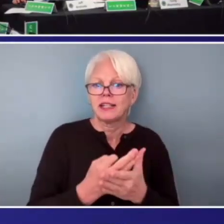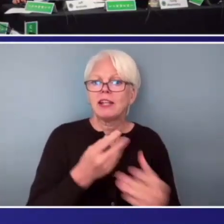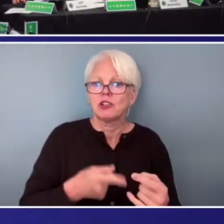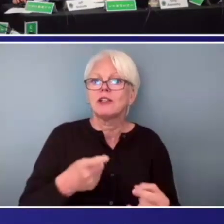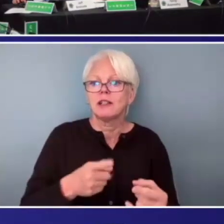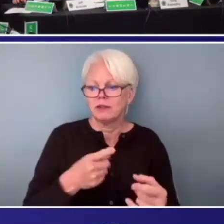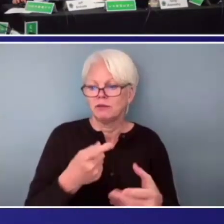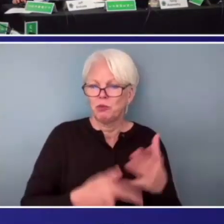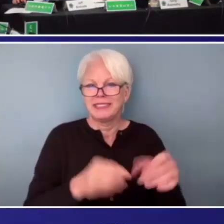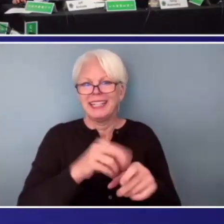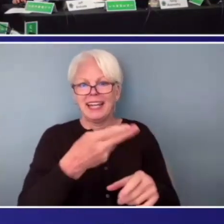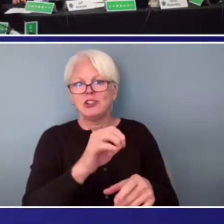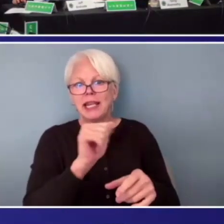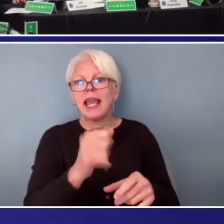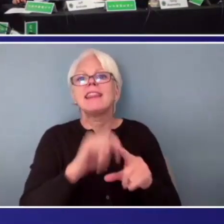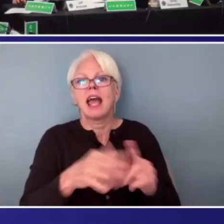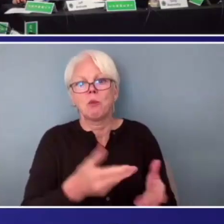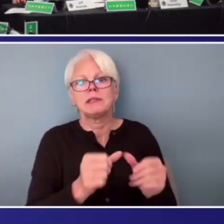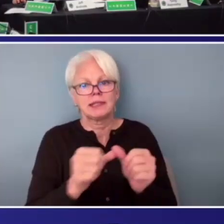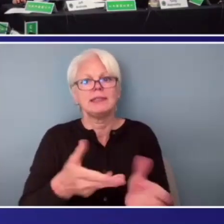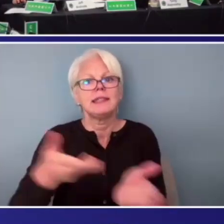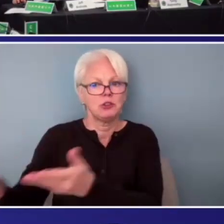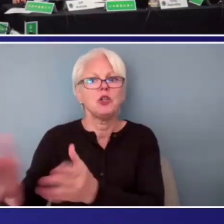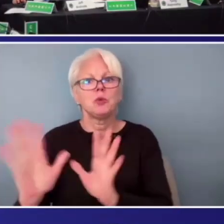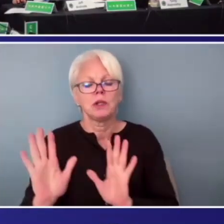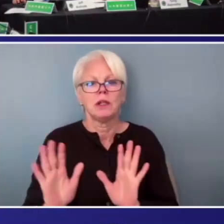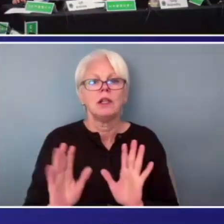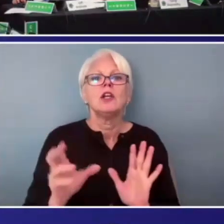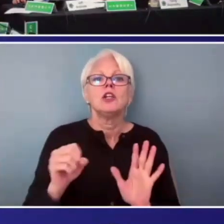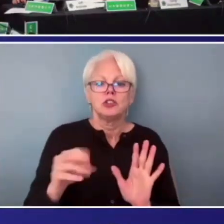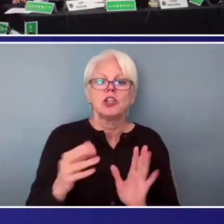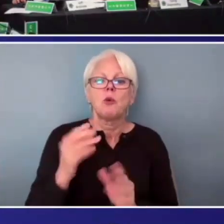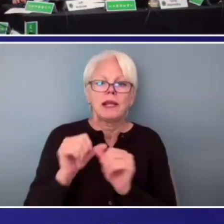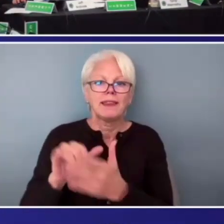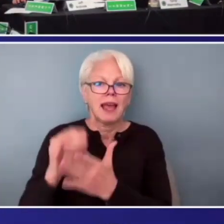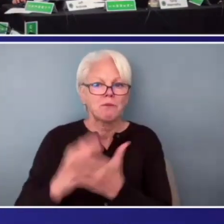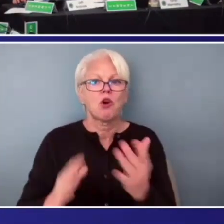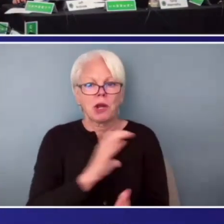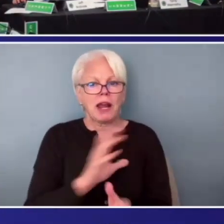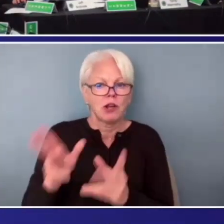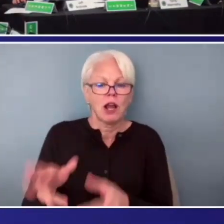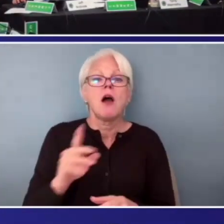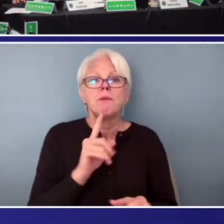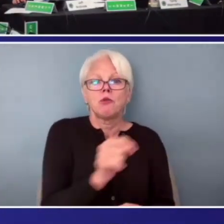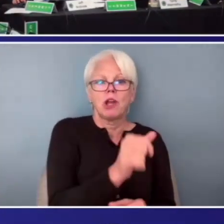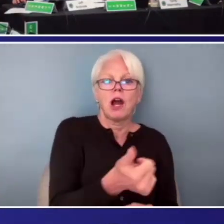continued on with that aspect of it where Congress has left that in place, but we've removed the other language around personal financial hardship.